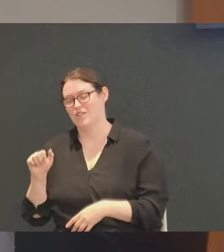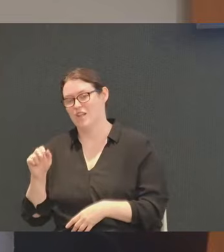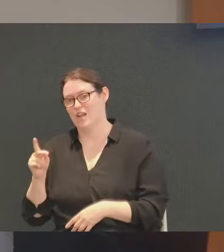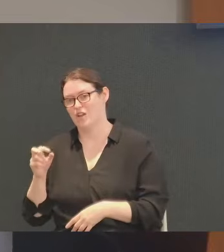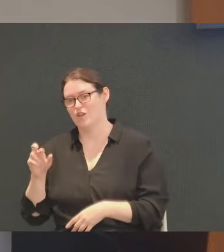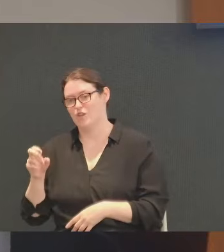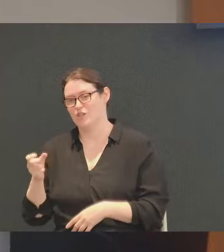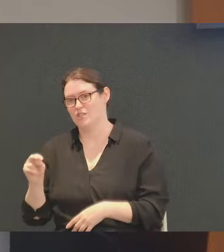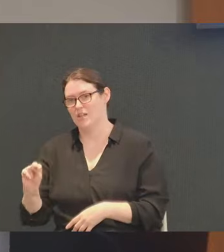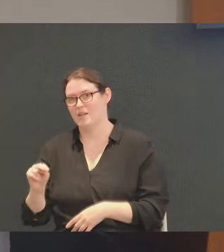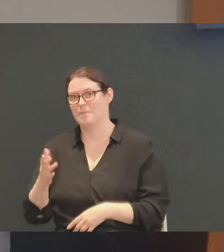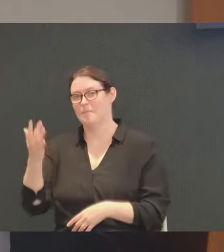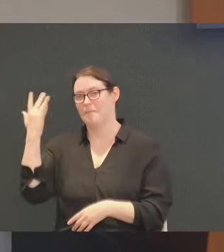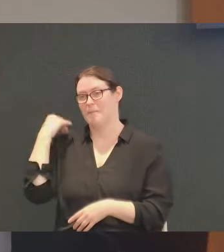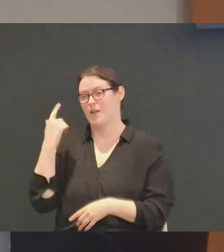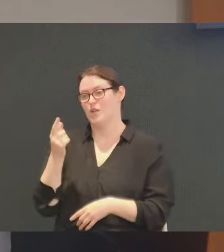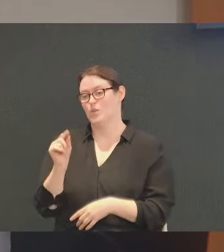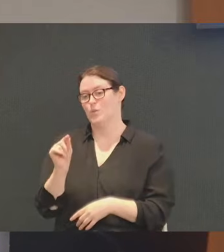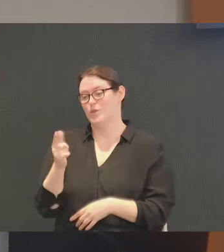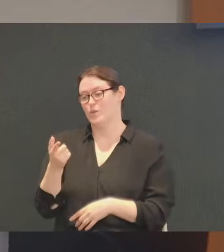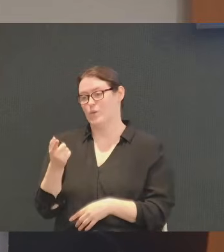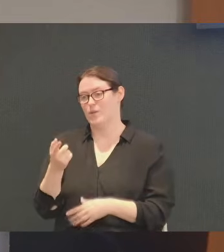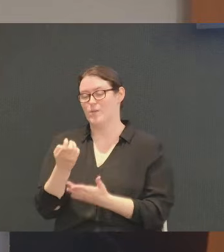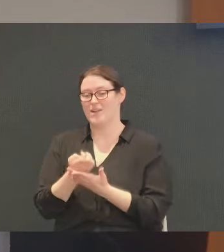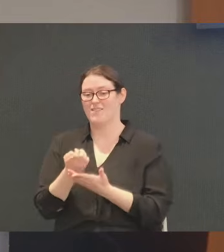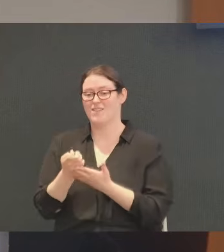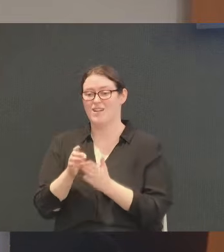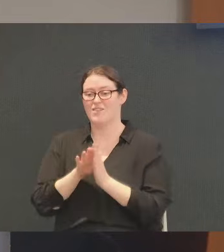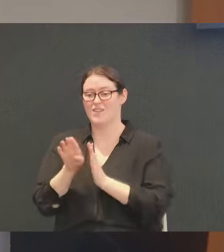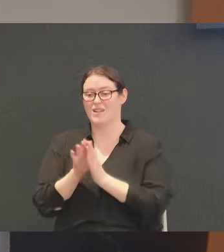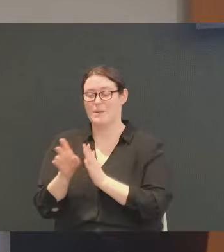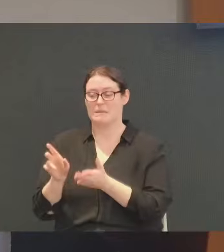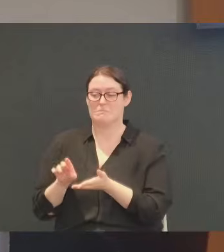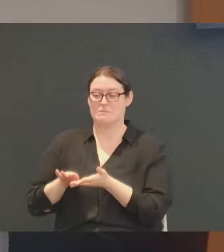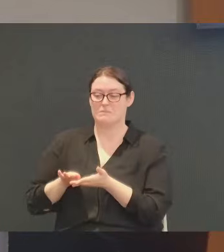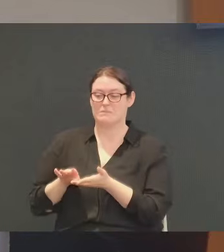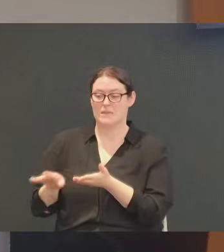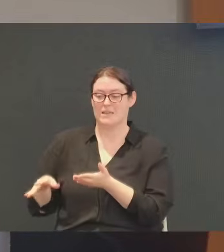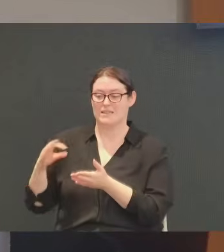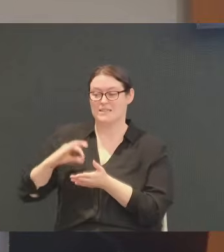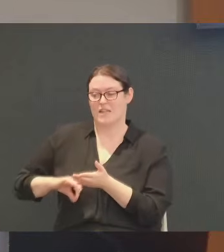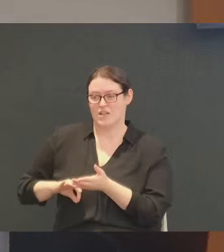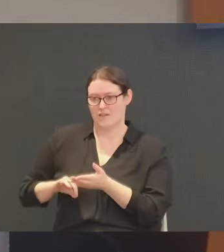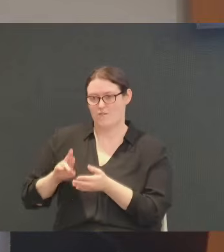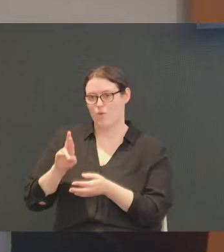the Board passed an economic development incentive community reinvestment area